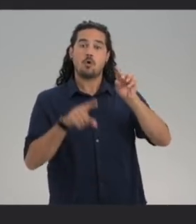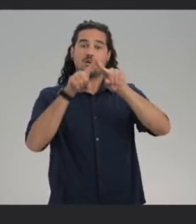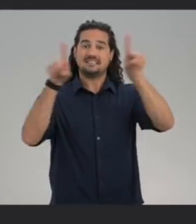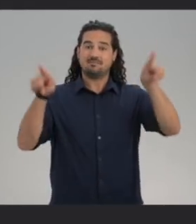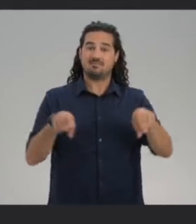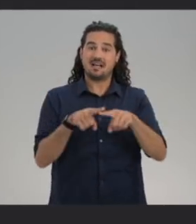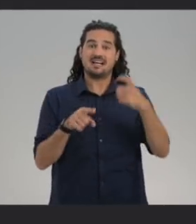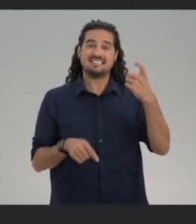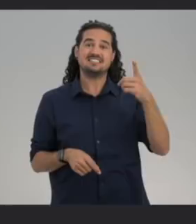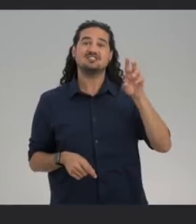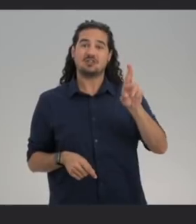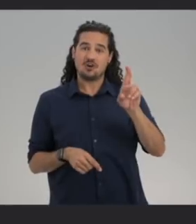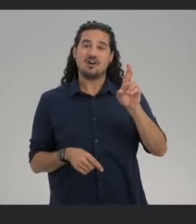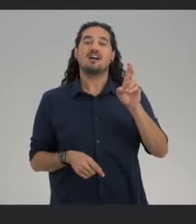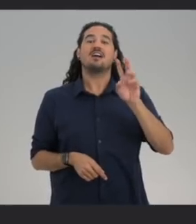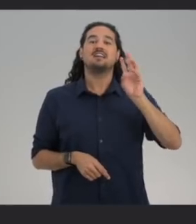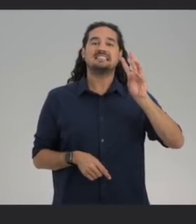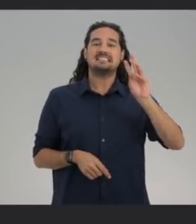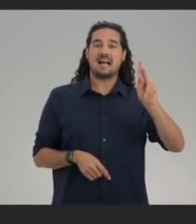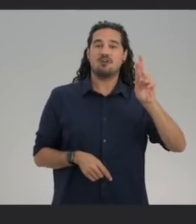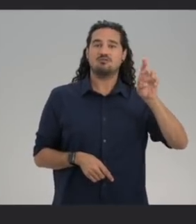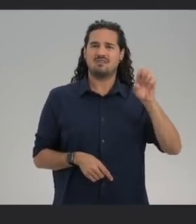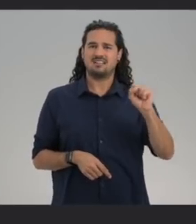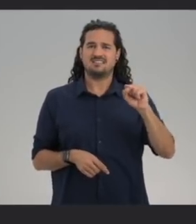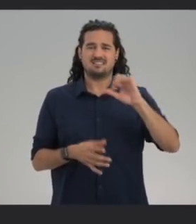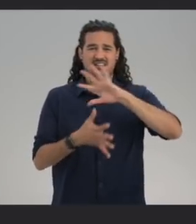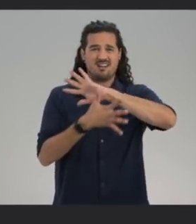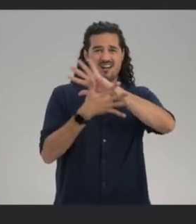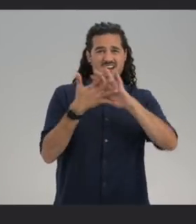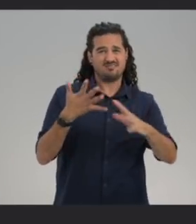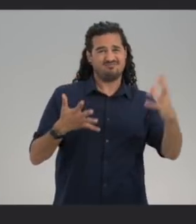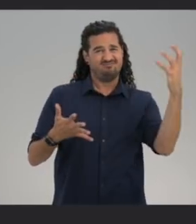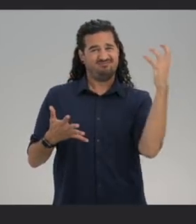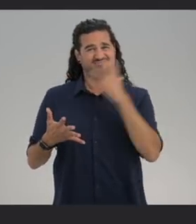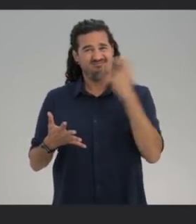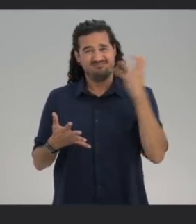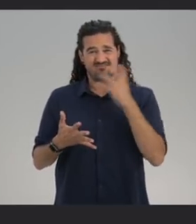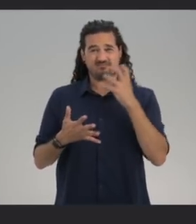All these mind-blowing leaps in performance, new features and amazing battery life